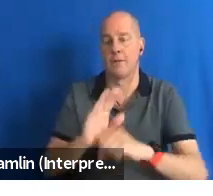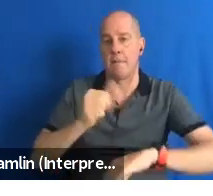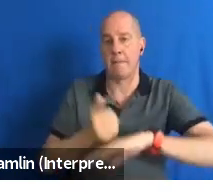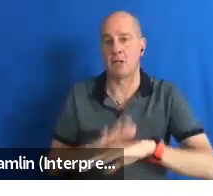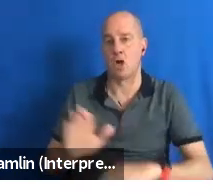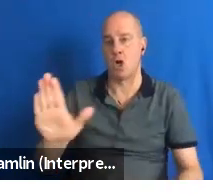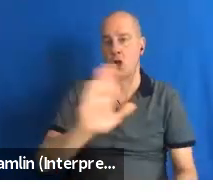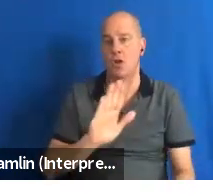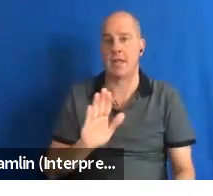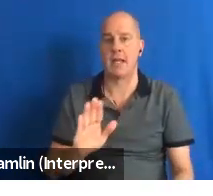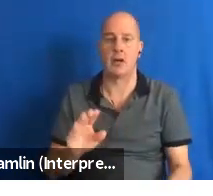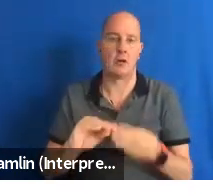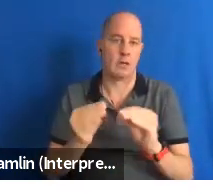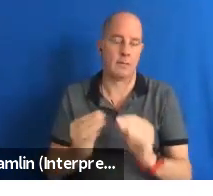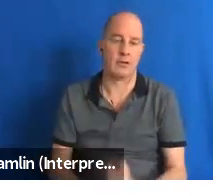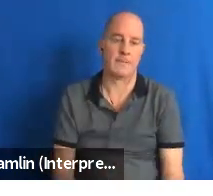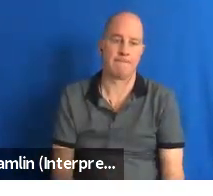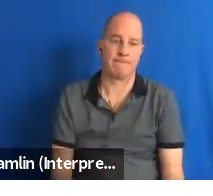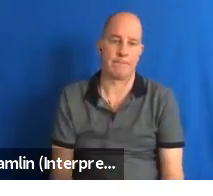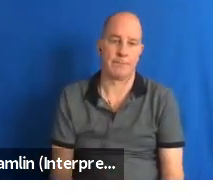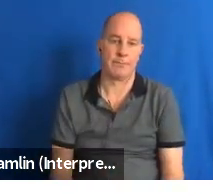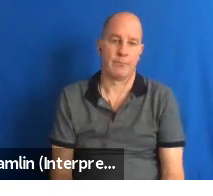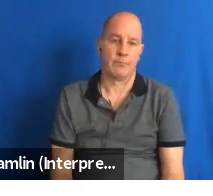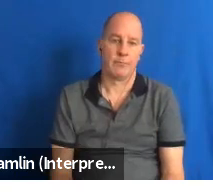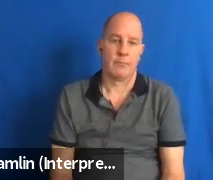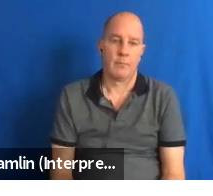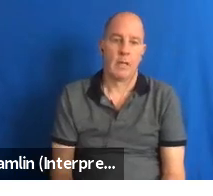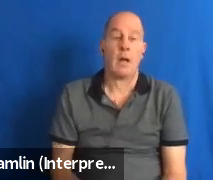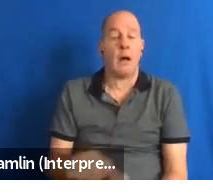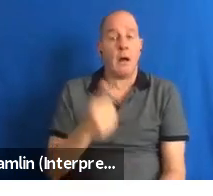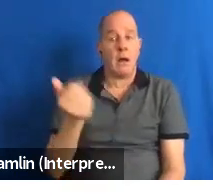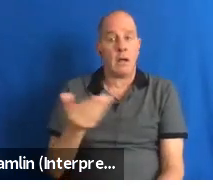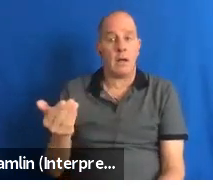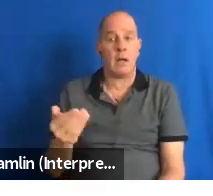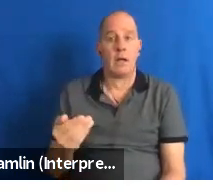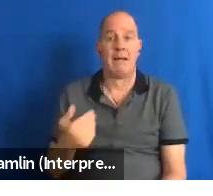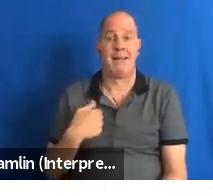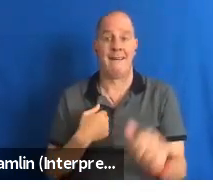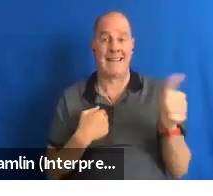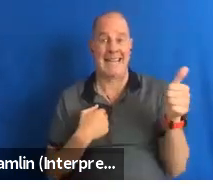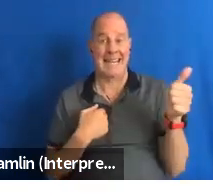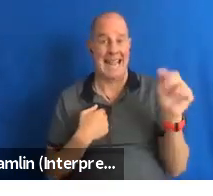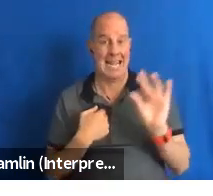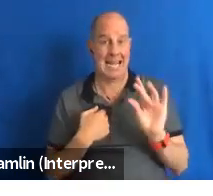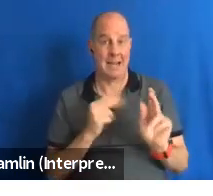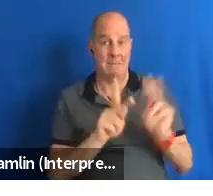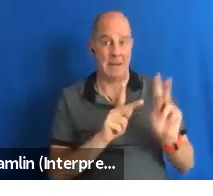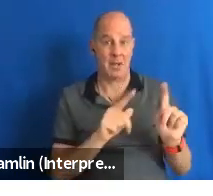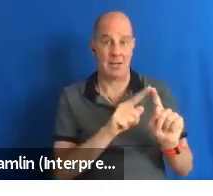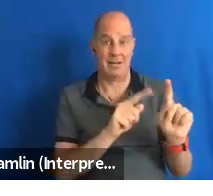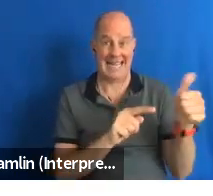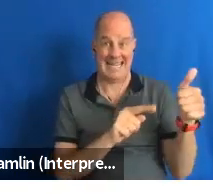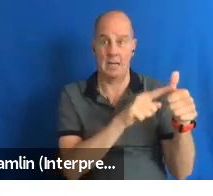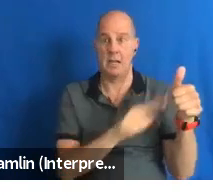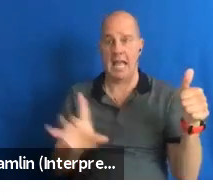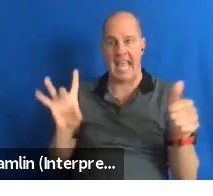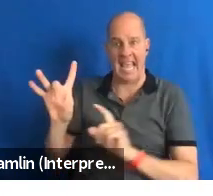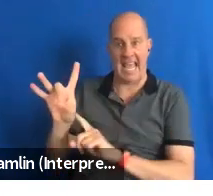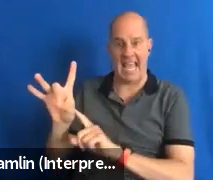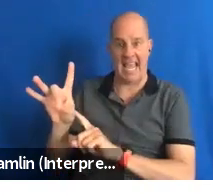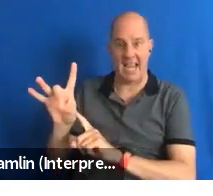A couple other things. So eight out of ten people in the U.S. who have died from COVID 19 are adults